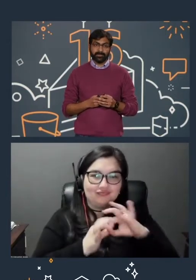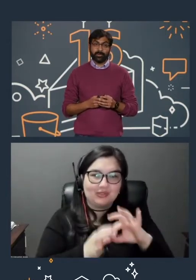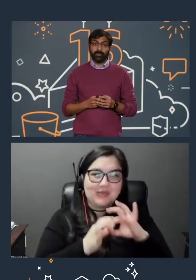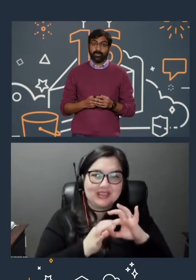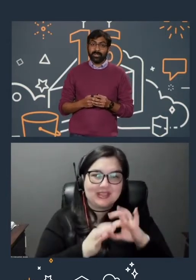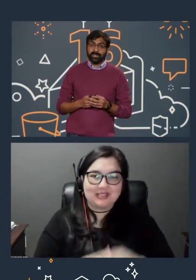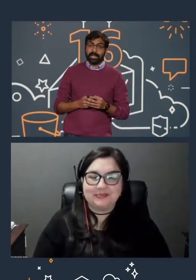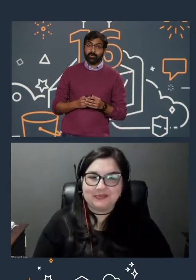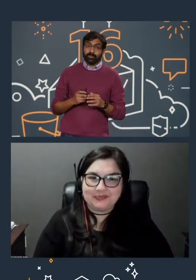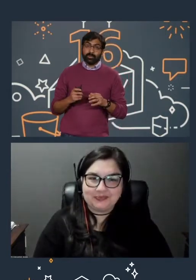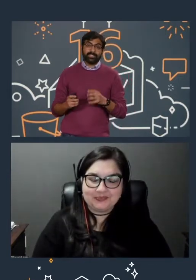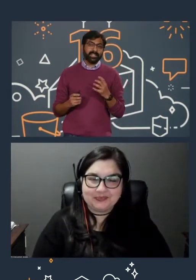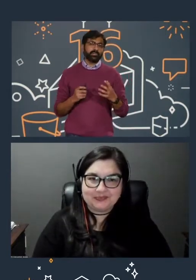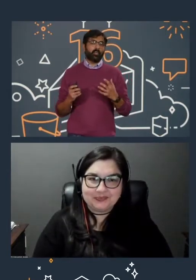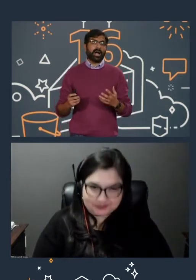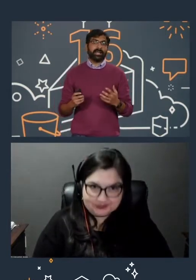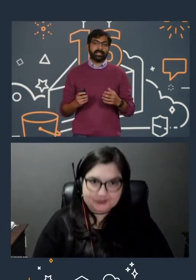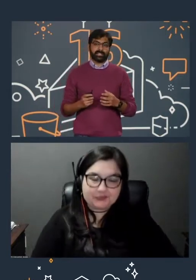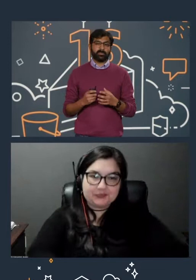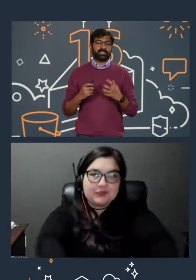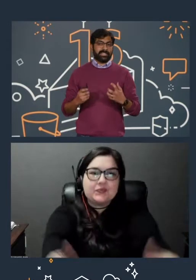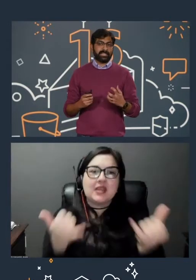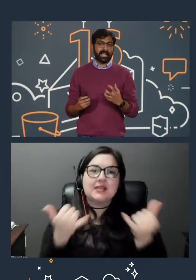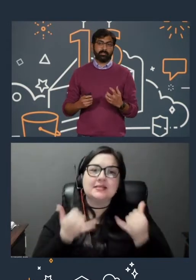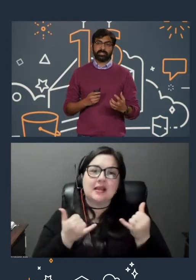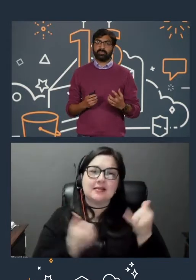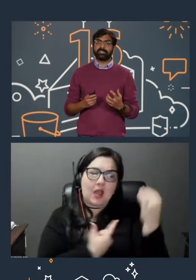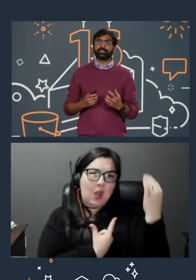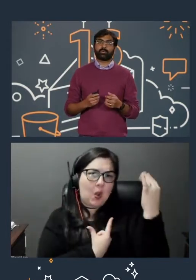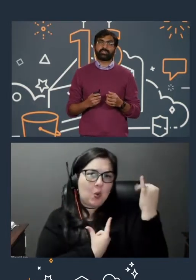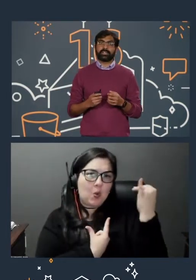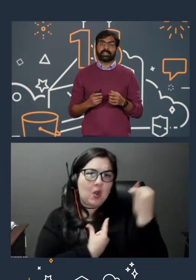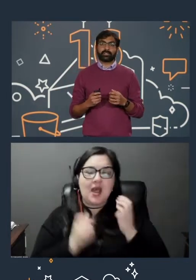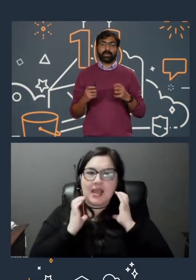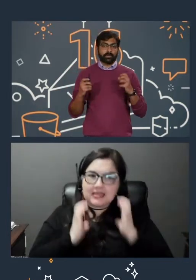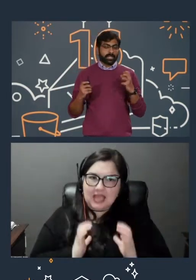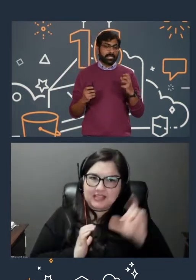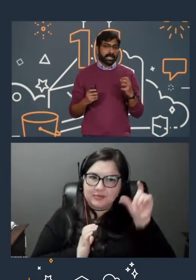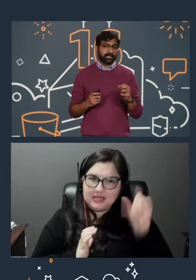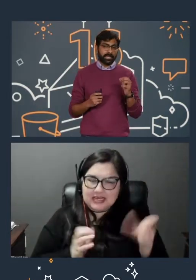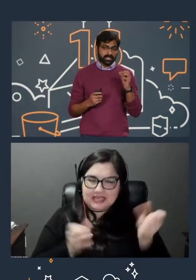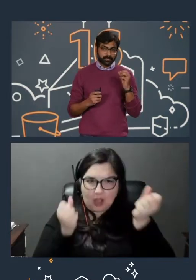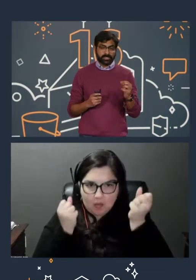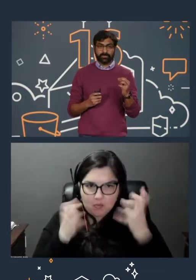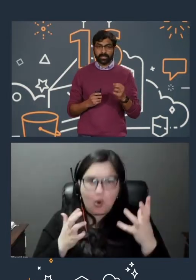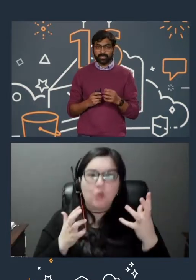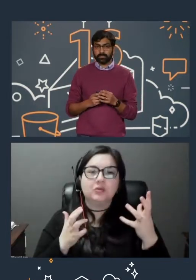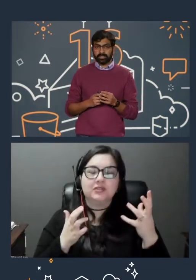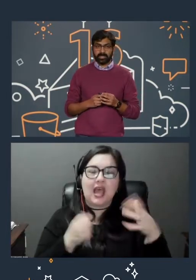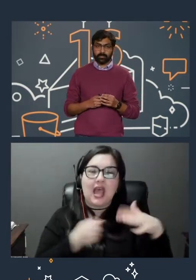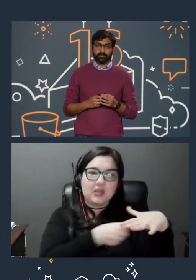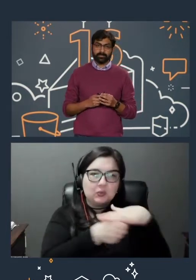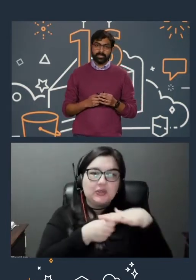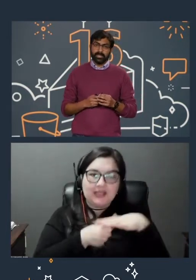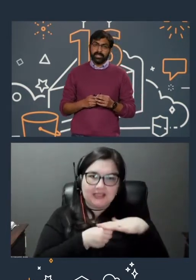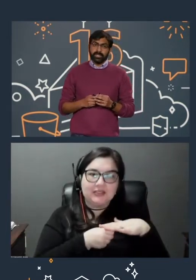So now, let's get into why customers need a multi-region storage architecture by looking at a specific customer example.